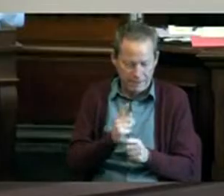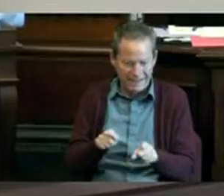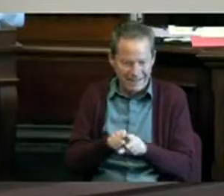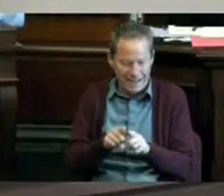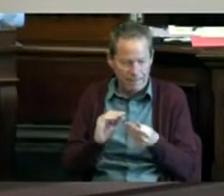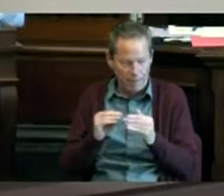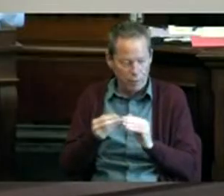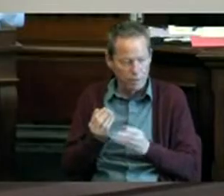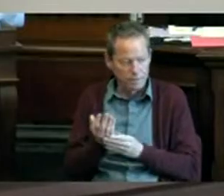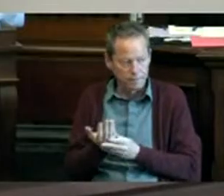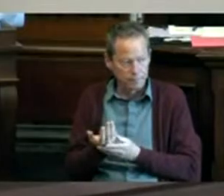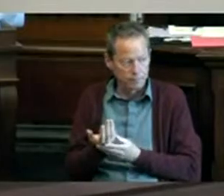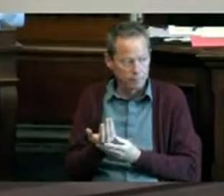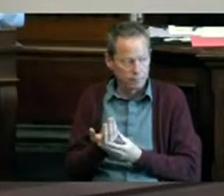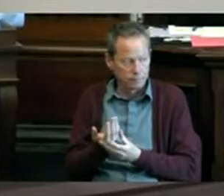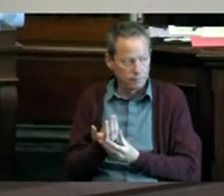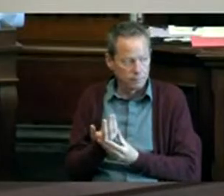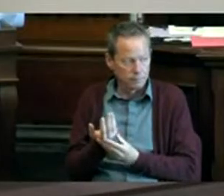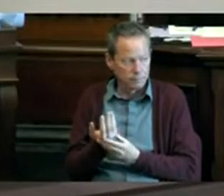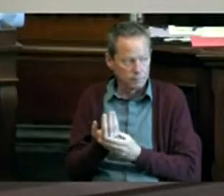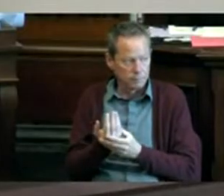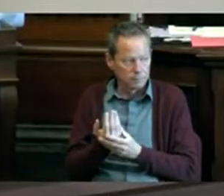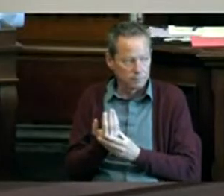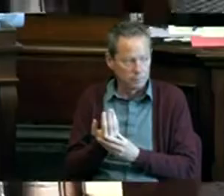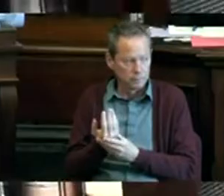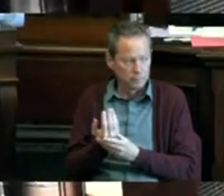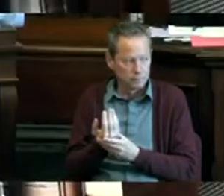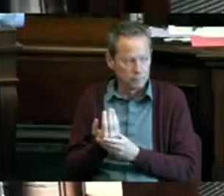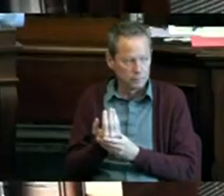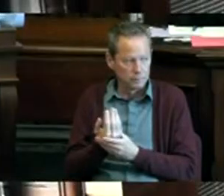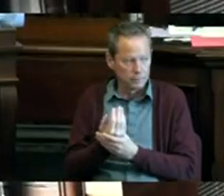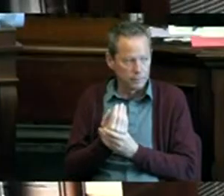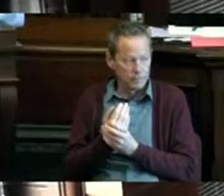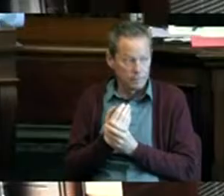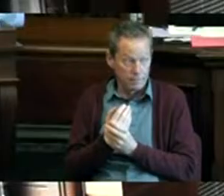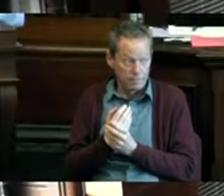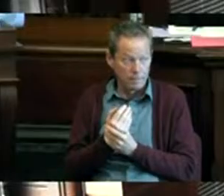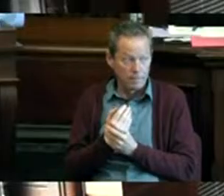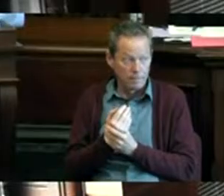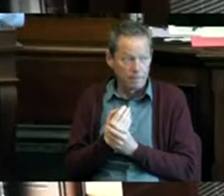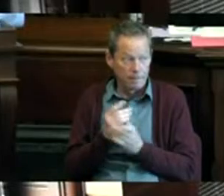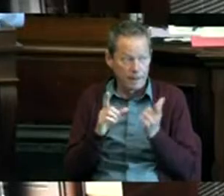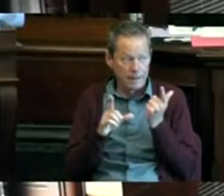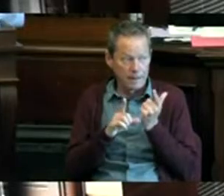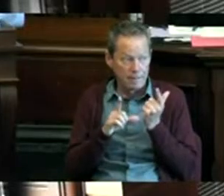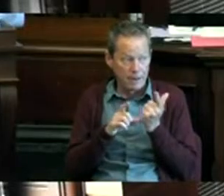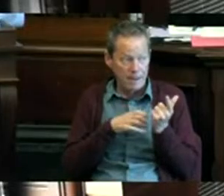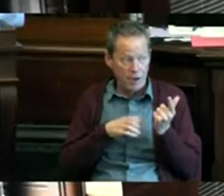there other determinations to